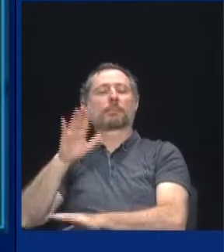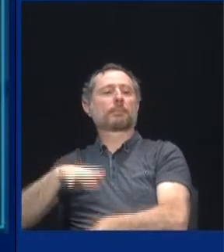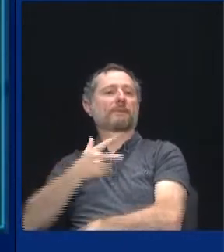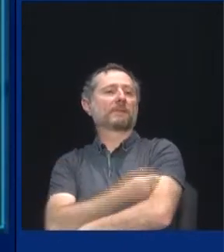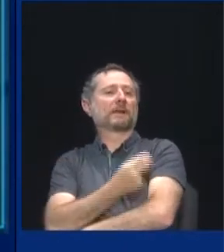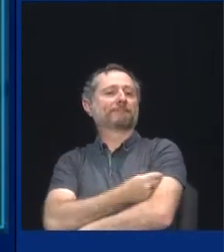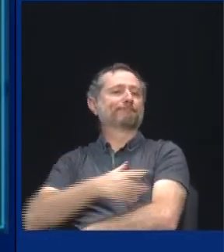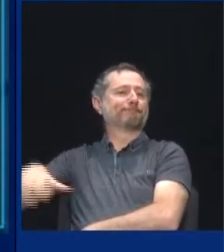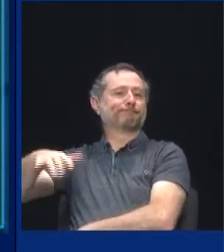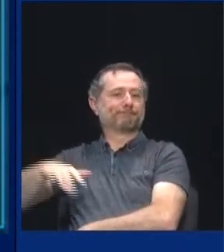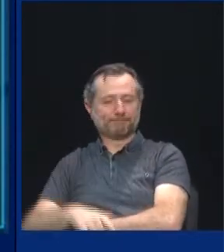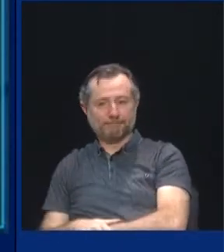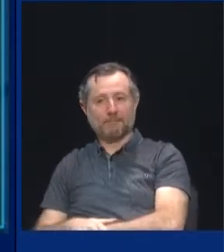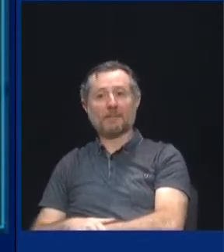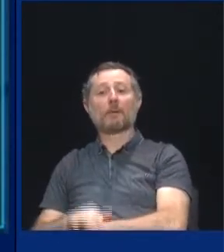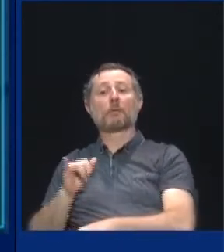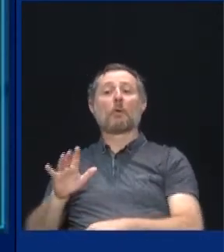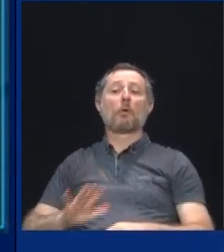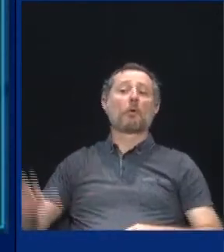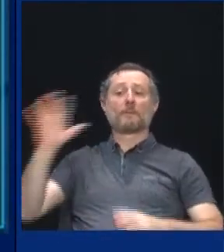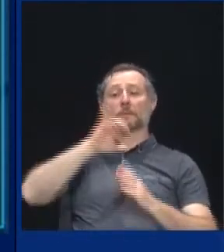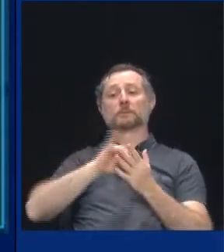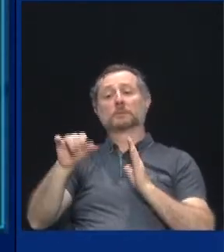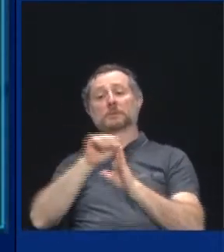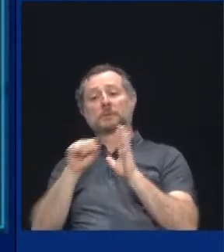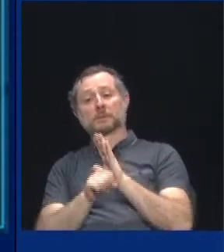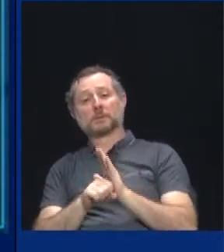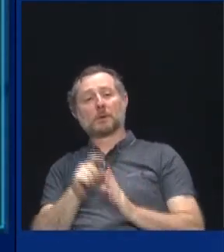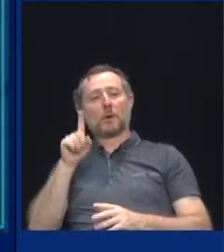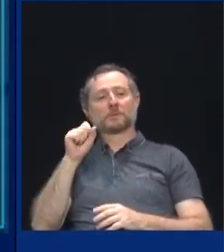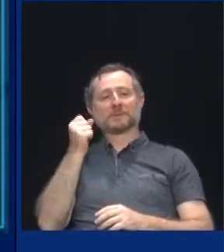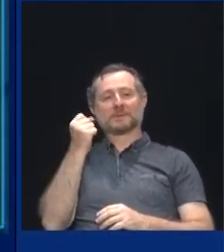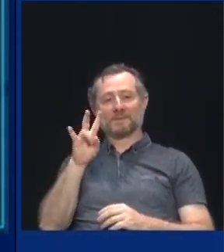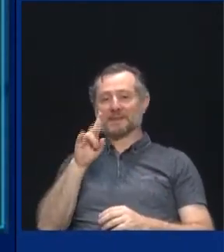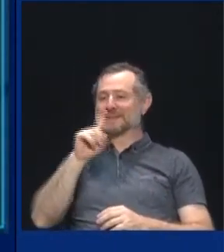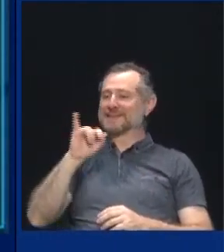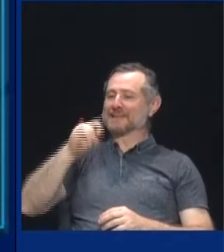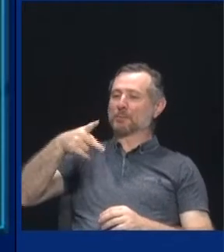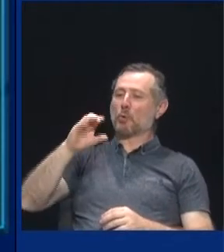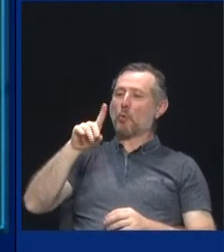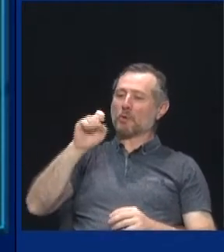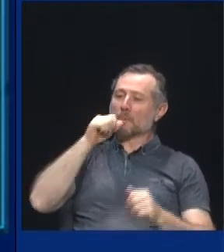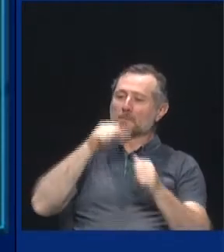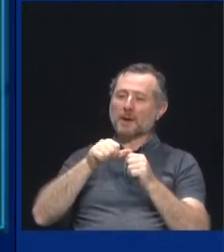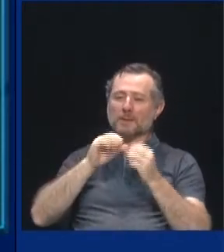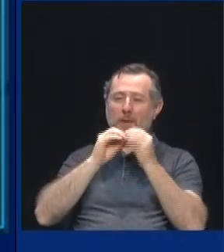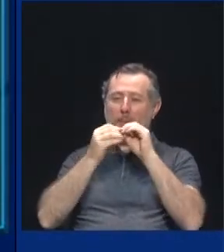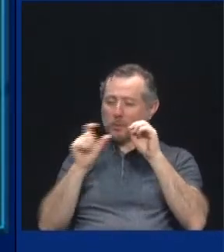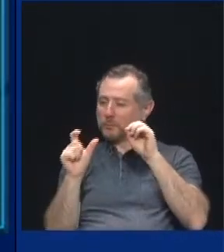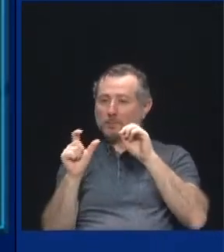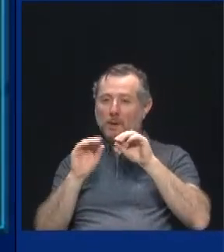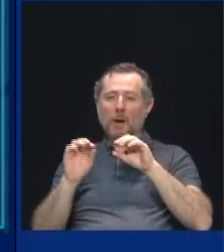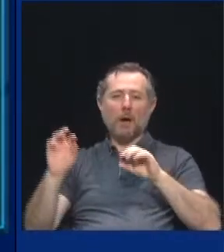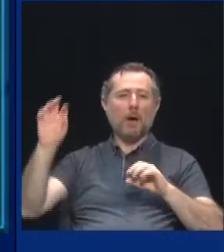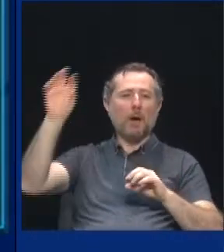ARE SEEING COVID SPREAD AND YOU KNOW YOU HAVE A LOW VACCINATION RATE. WE HAVE ZIP CODES ACROSS THE STATE.